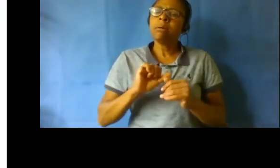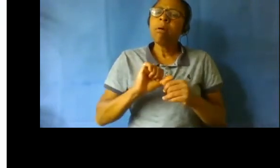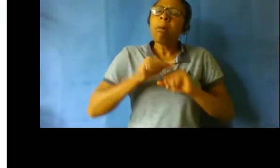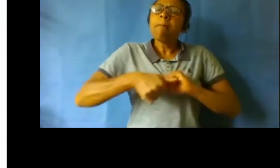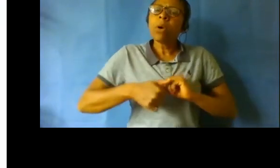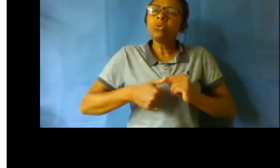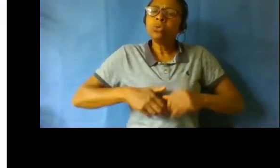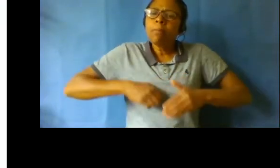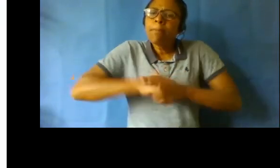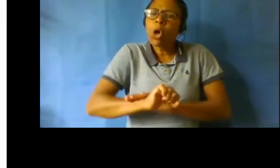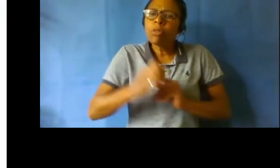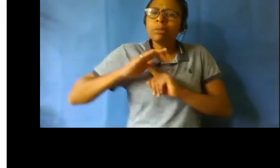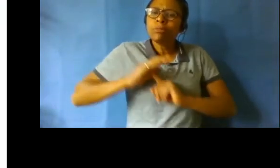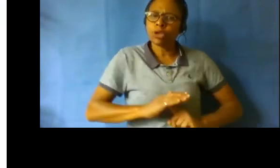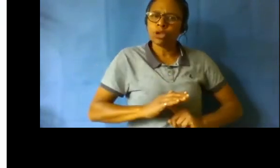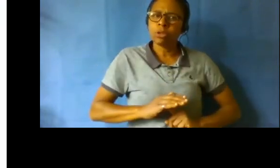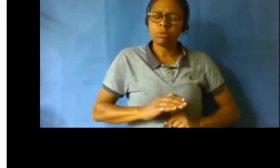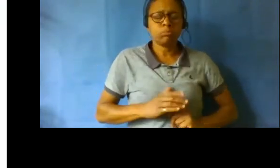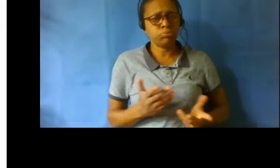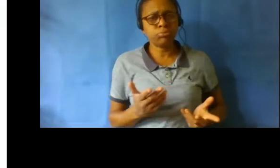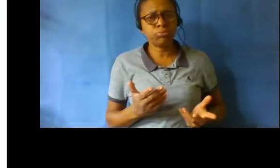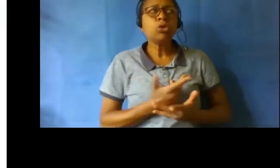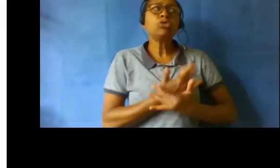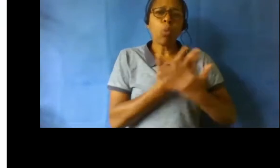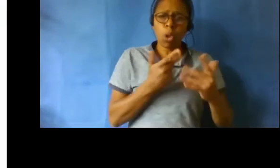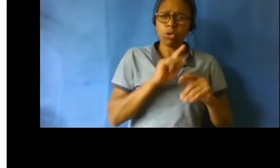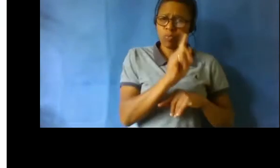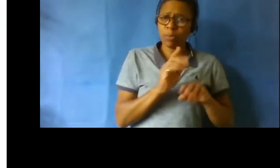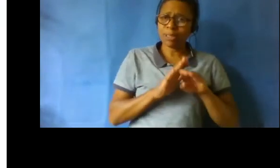especially psych medication because they don't think they've seen at work they're